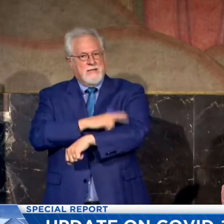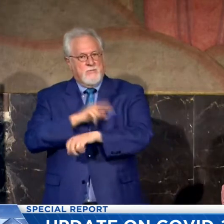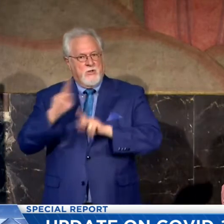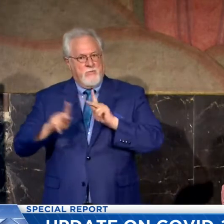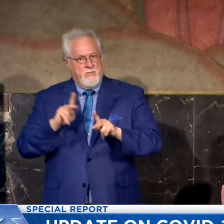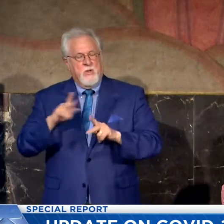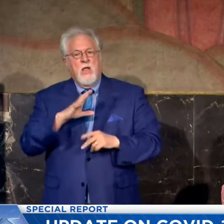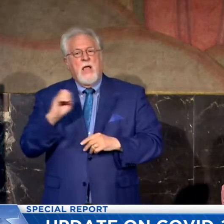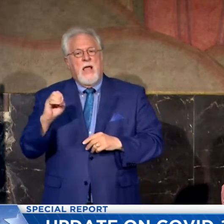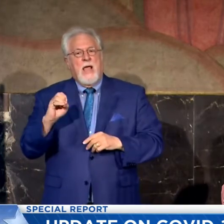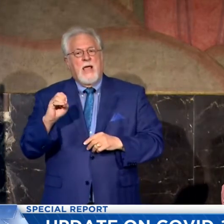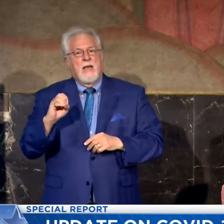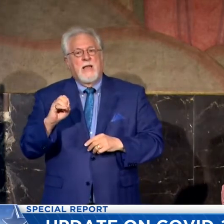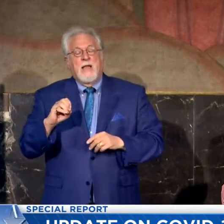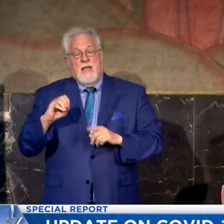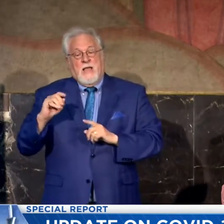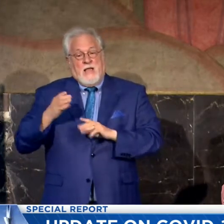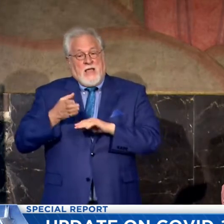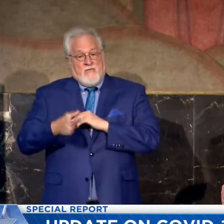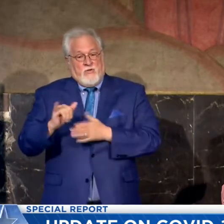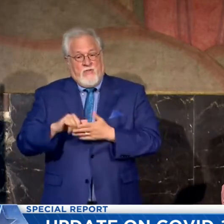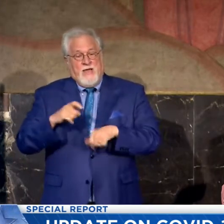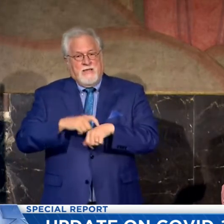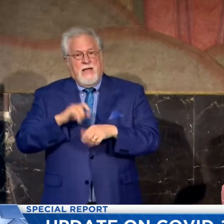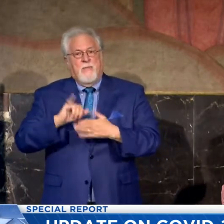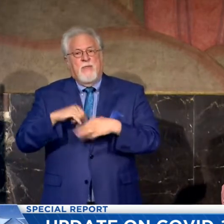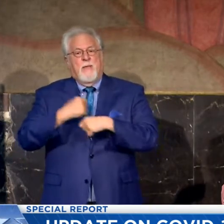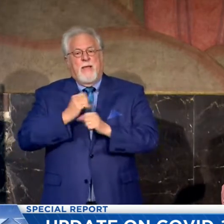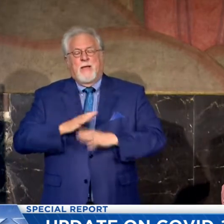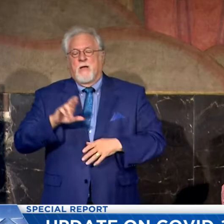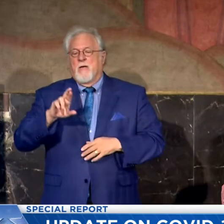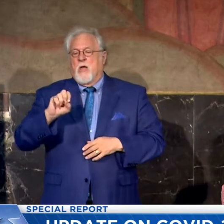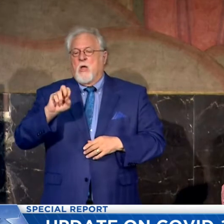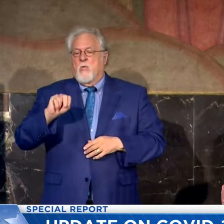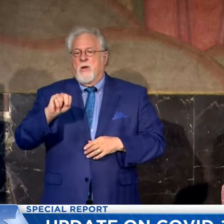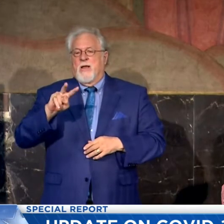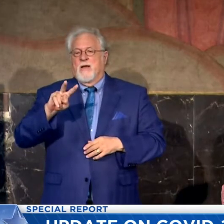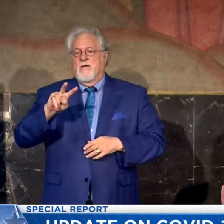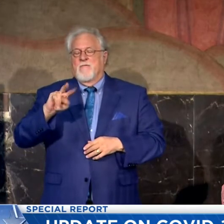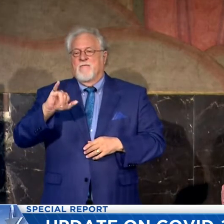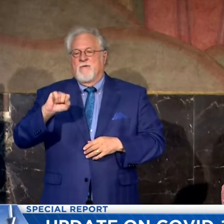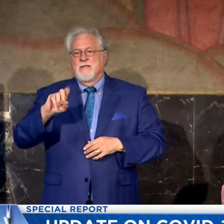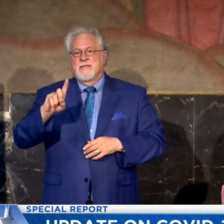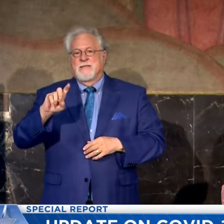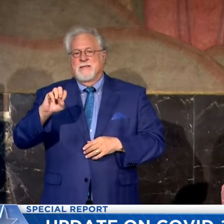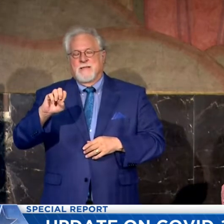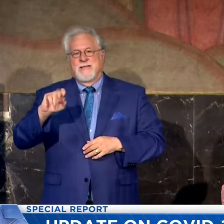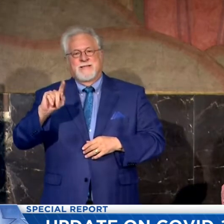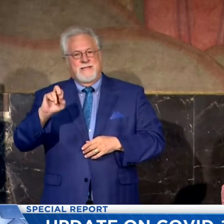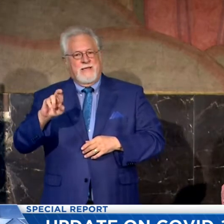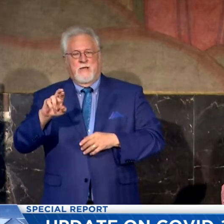STROKE. IT WAS SAFE. THIS IS FOR HOSPITALIZED